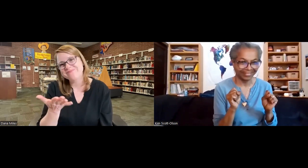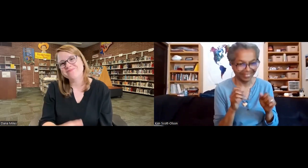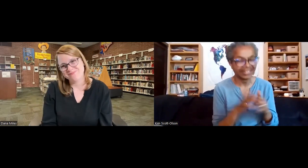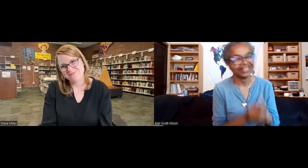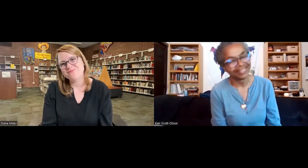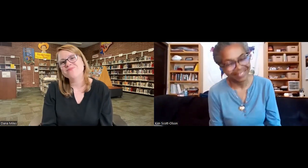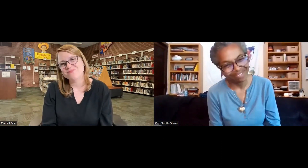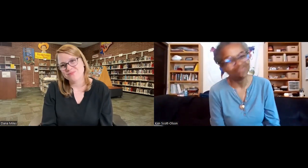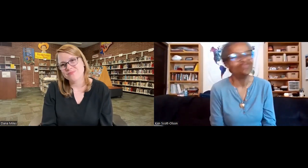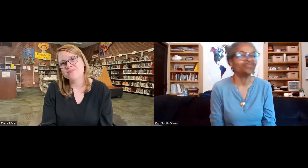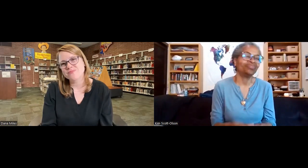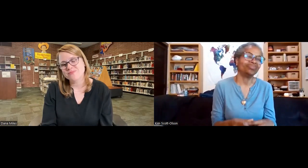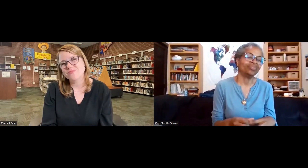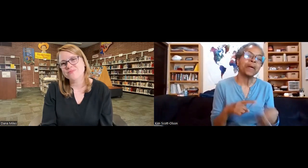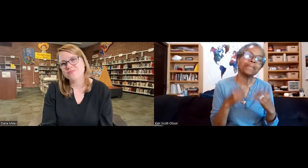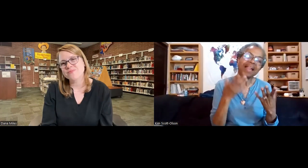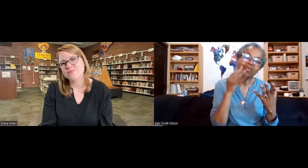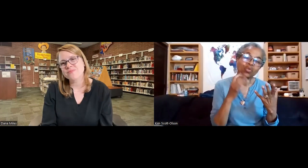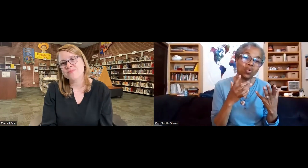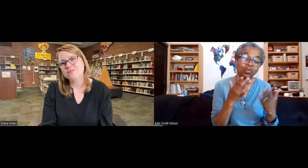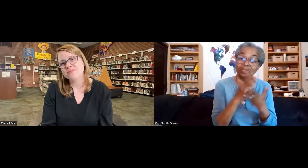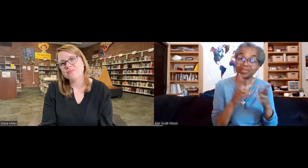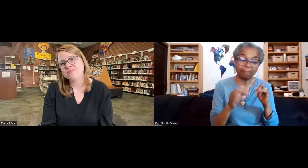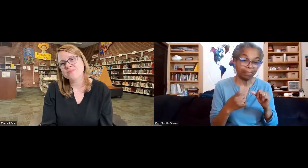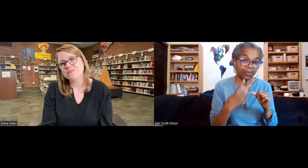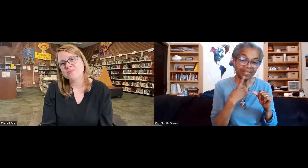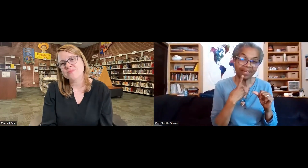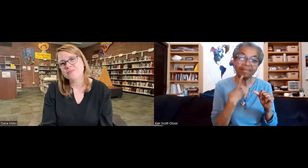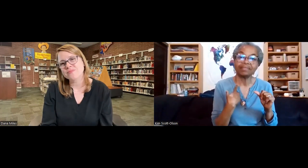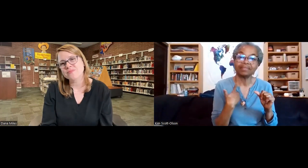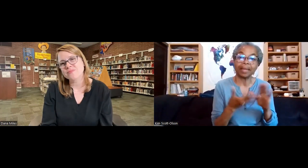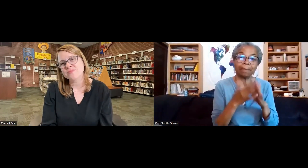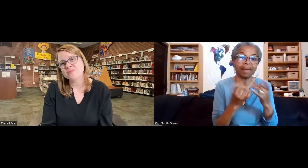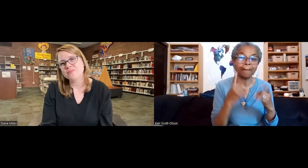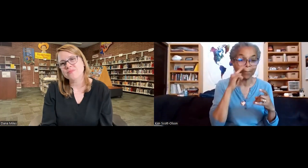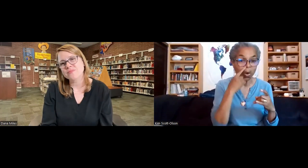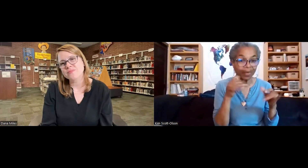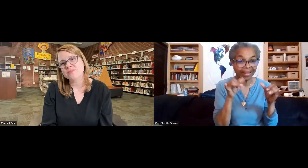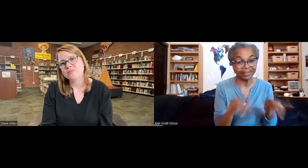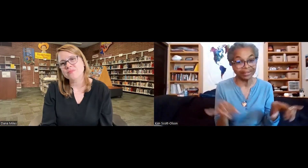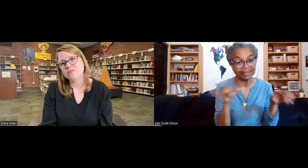The students feel safe. - Good point. But I know some people say it’s easy to become bored